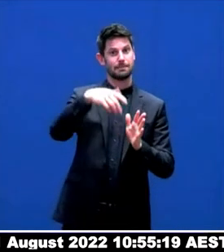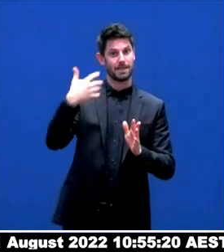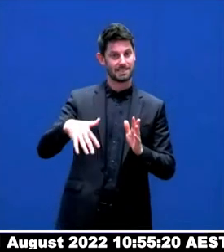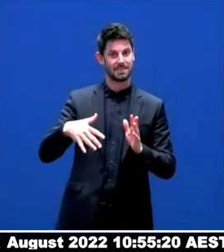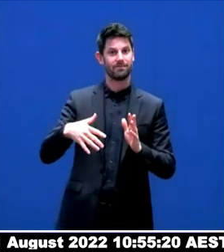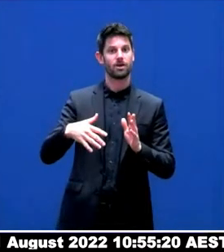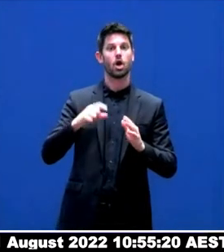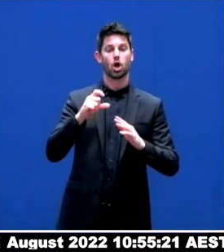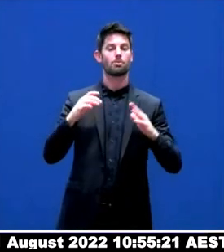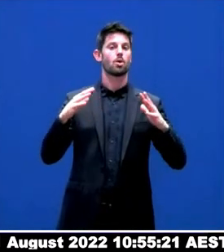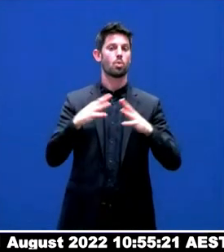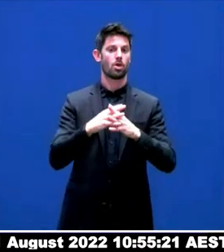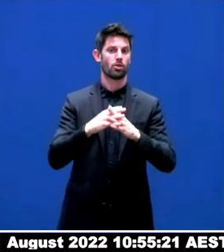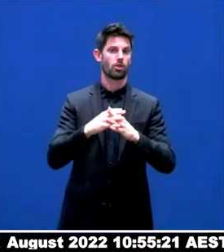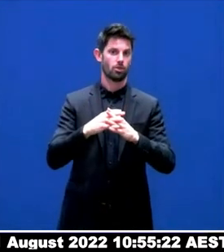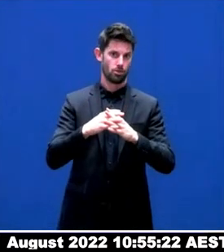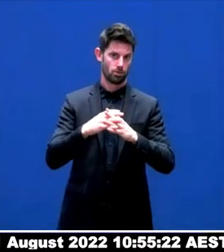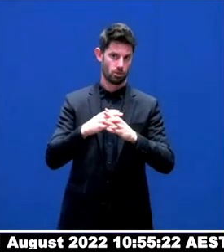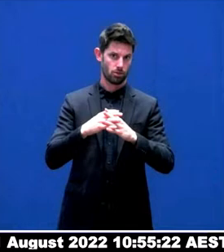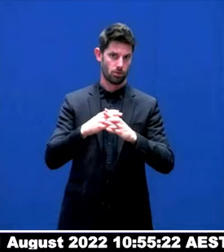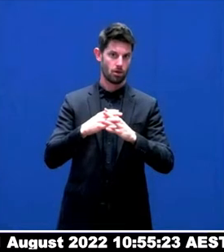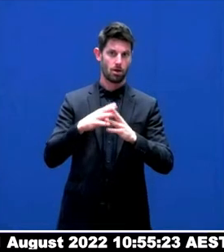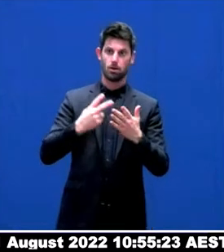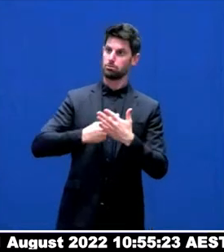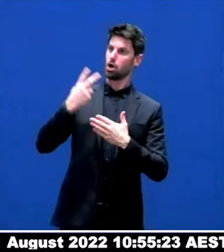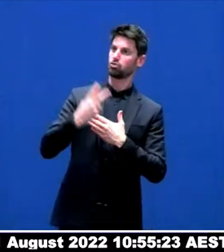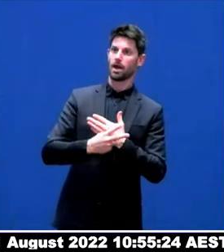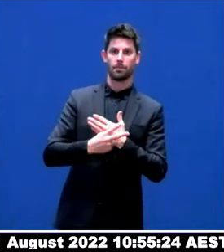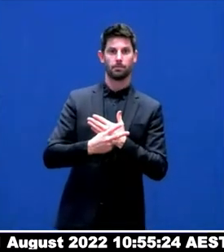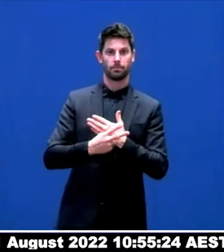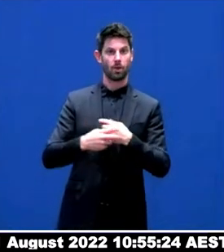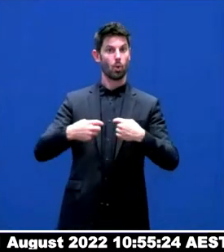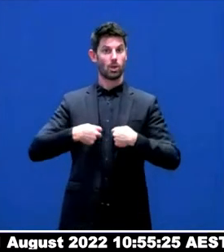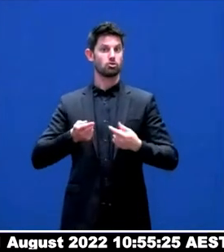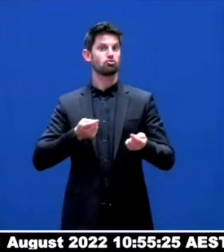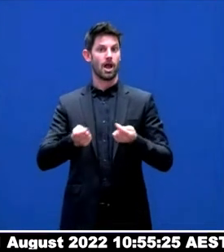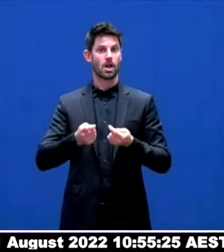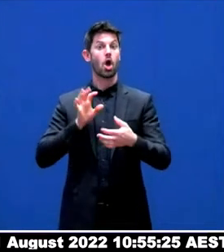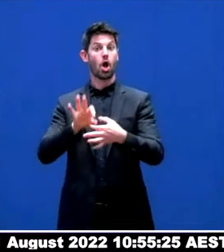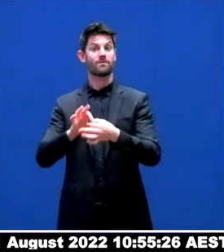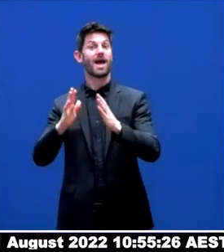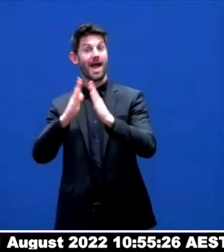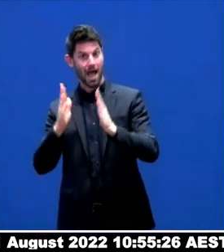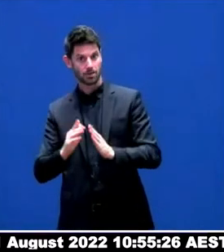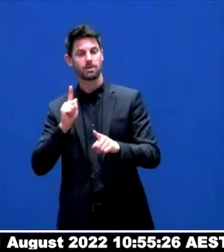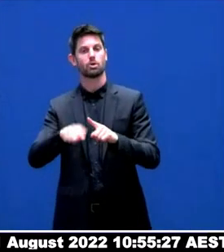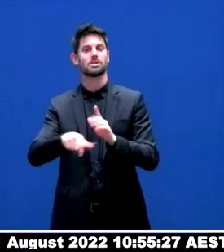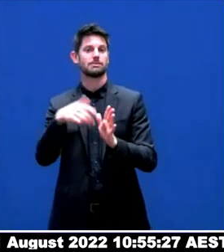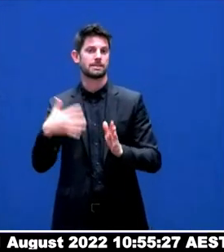Commonwealth-owned program, if you want to call it that, on housing generally. MS EASTMAN: On housing. Yes.